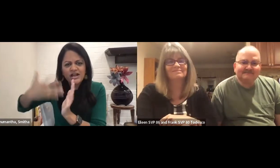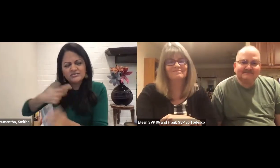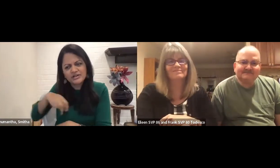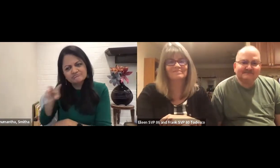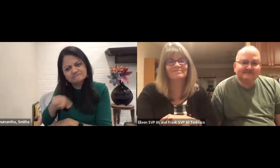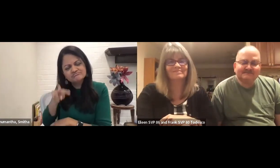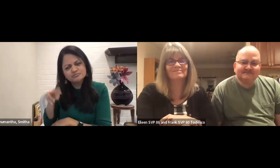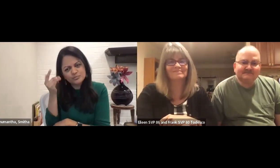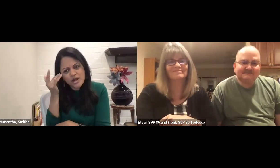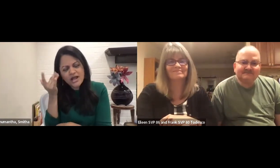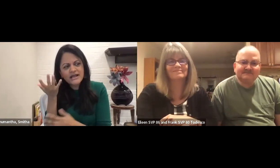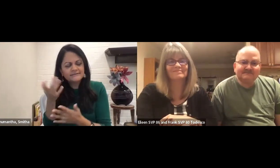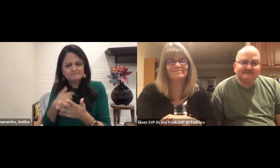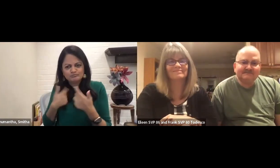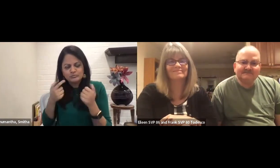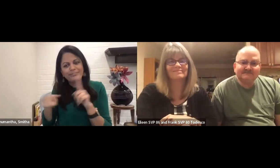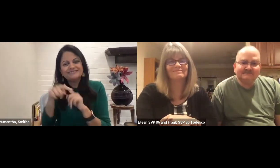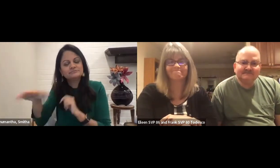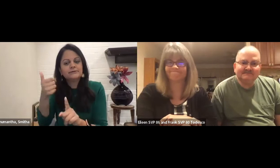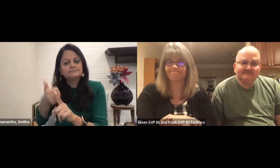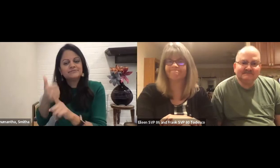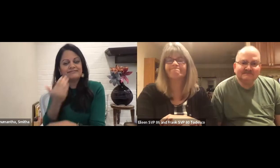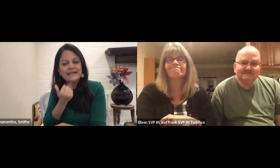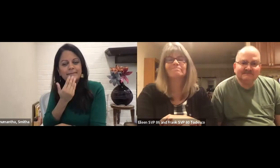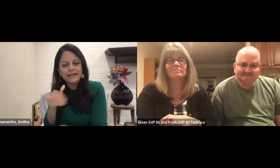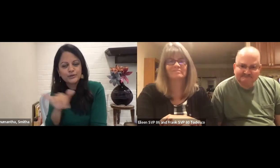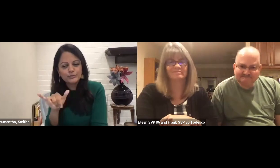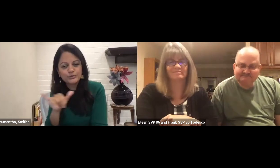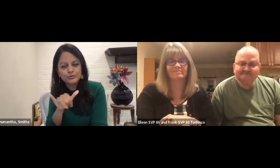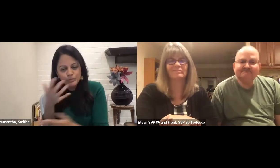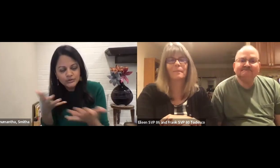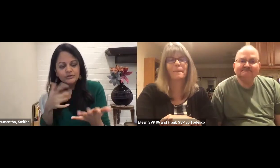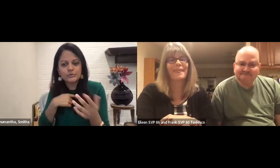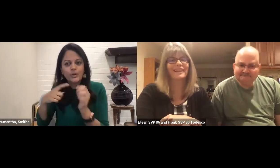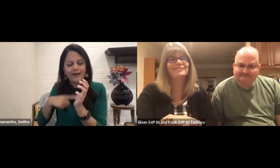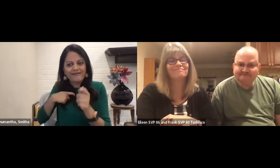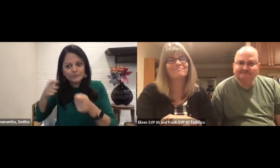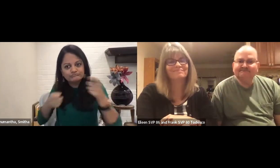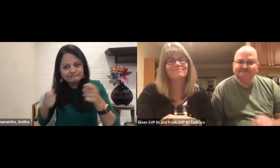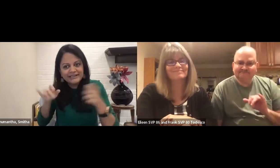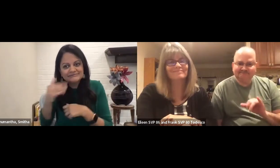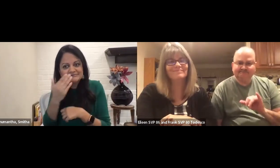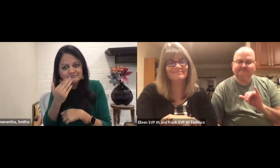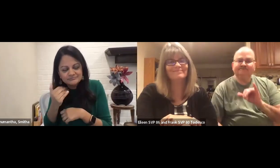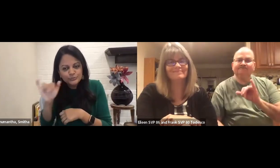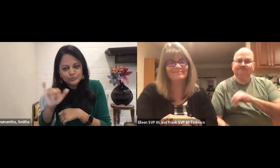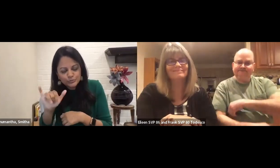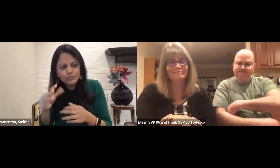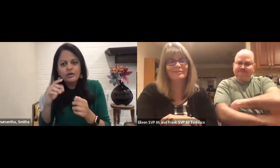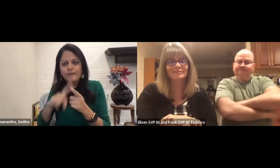You know, he'd kind of blow up from time to time, but my father was also diabetic, so we had to make sure